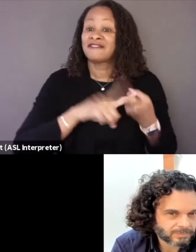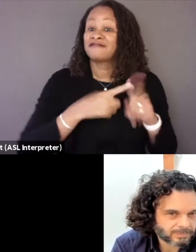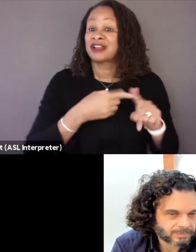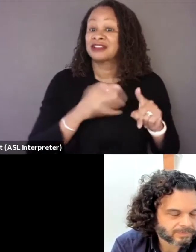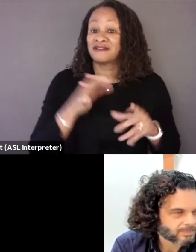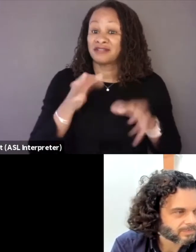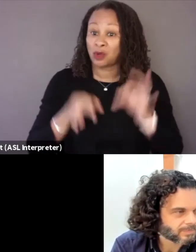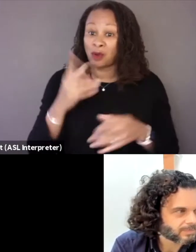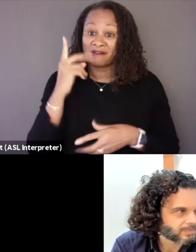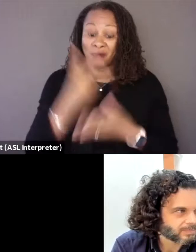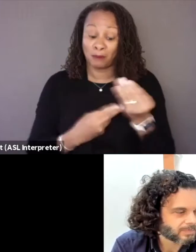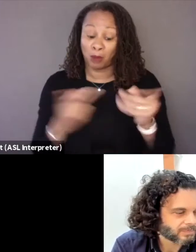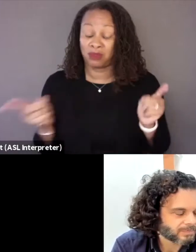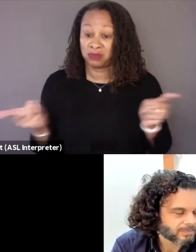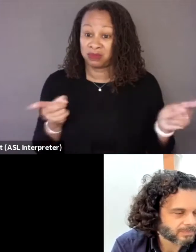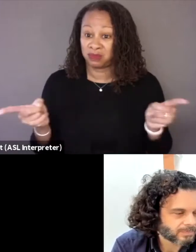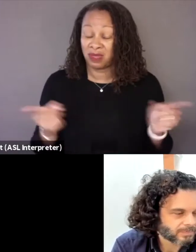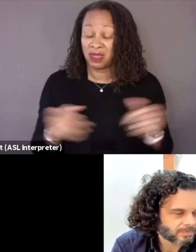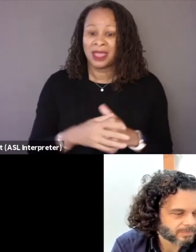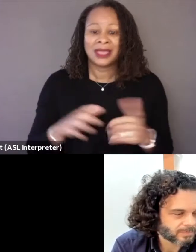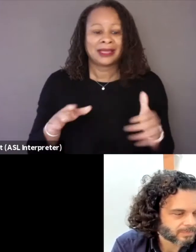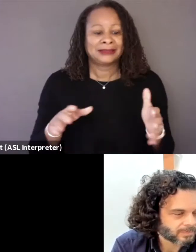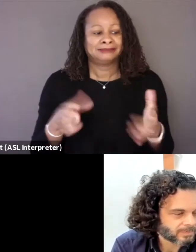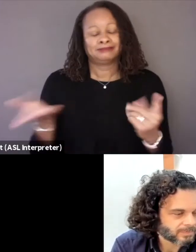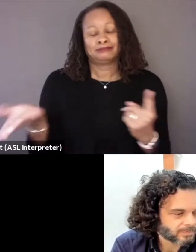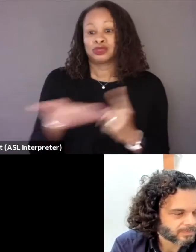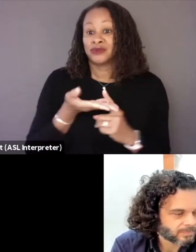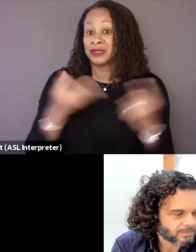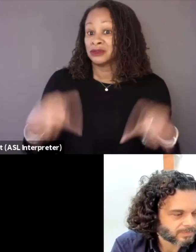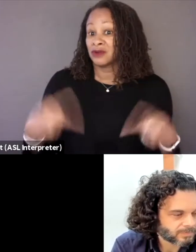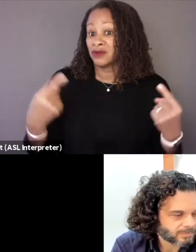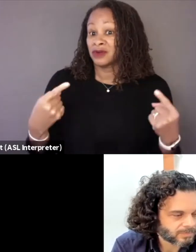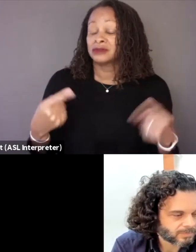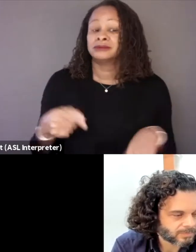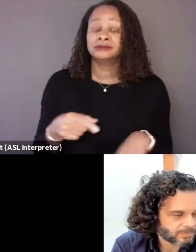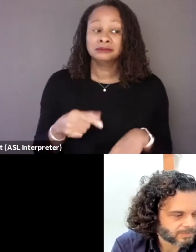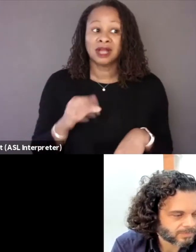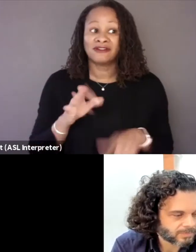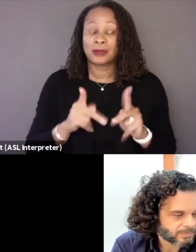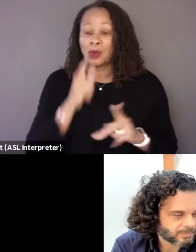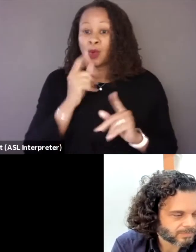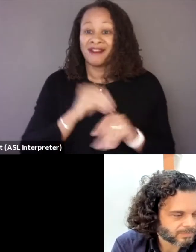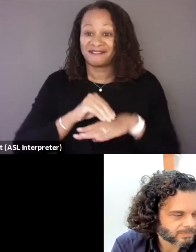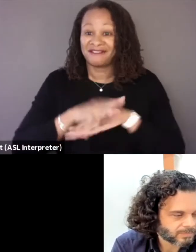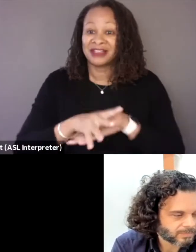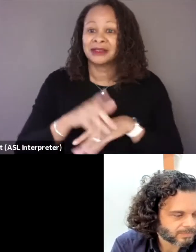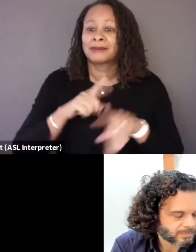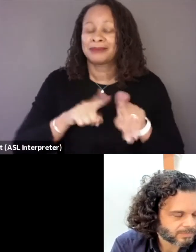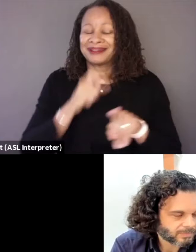And you it's basically sort of persuasive arguments with people who are affected but are not part of the lawsuit per se.